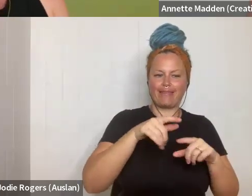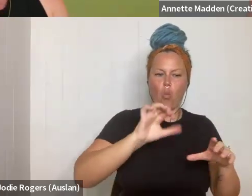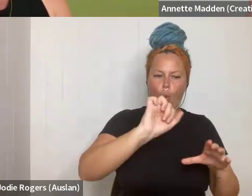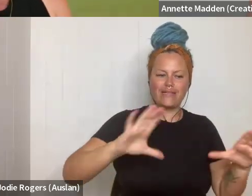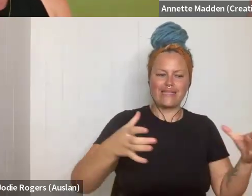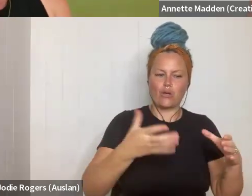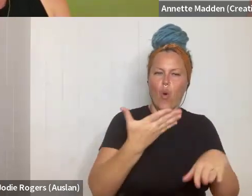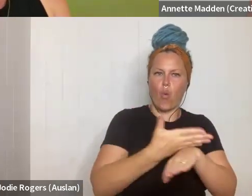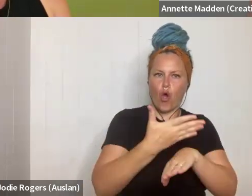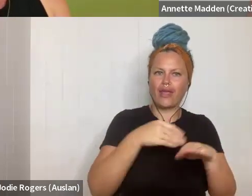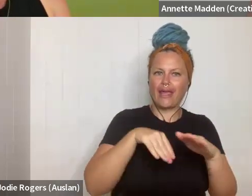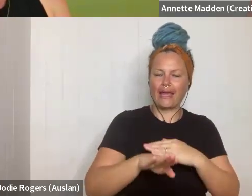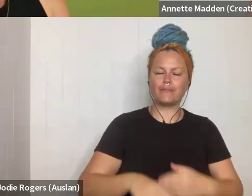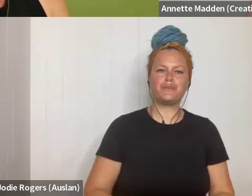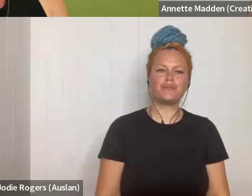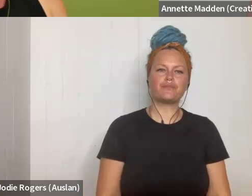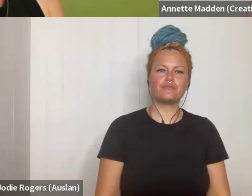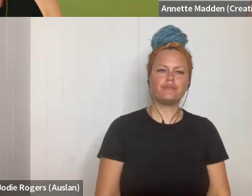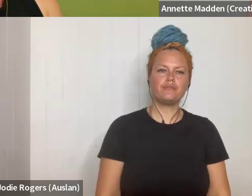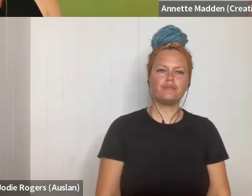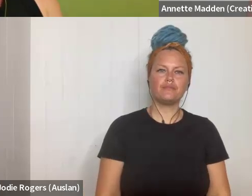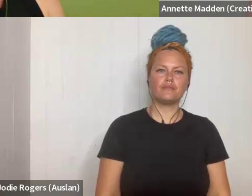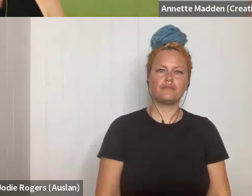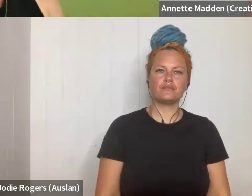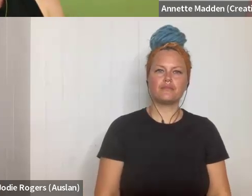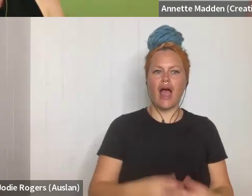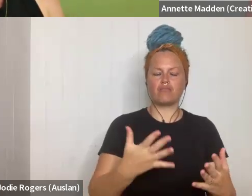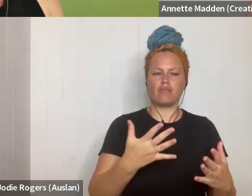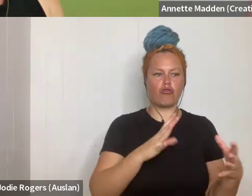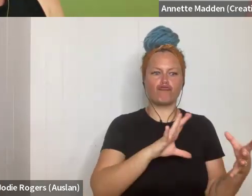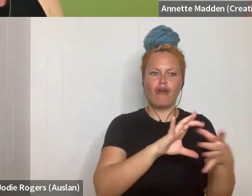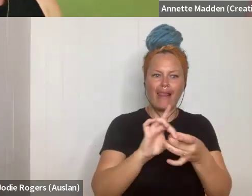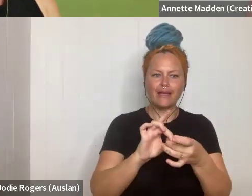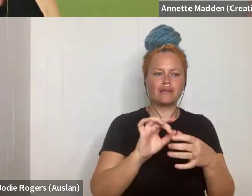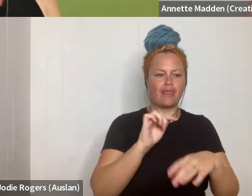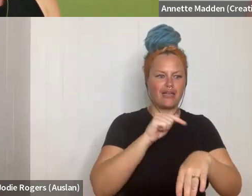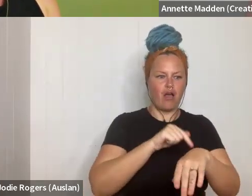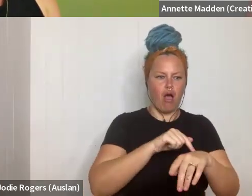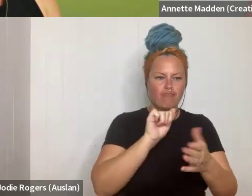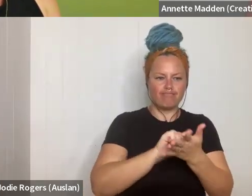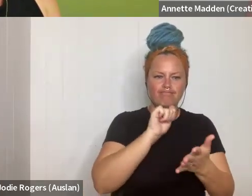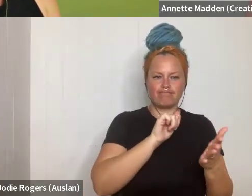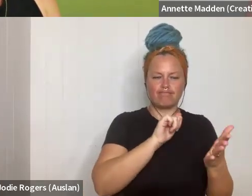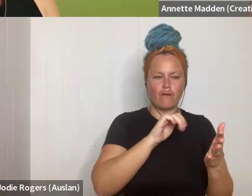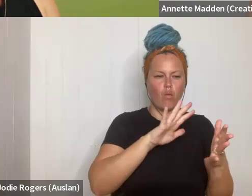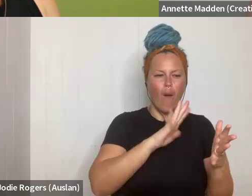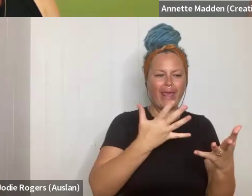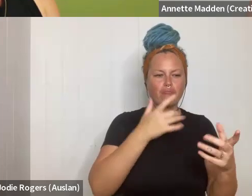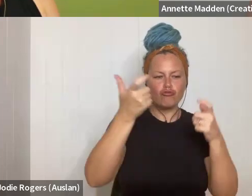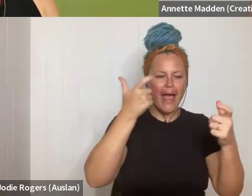of your application which is reflecting that dynamic sector that you are all working in. And the timeliness and